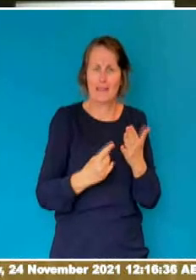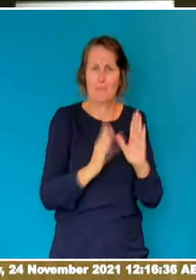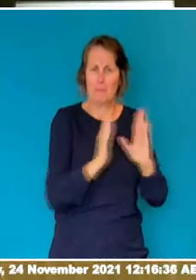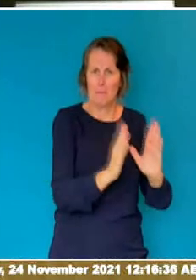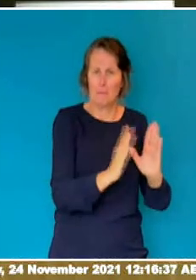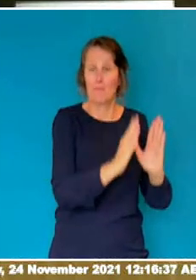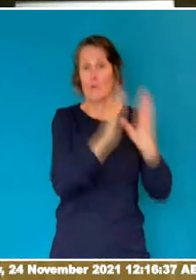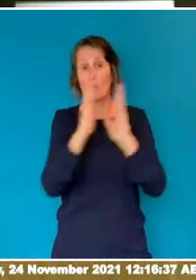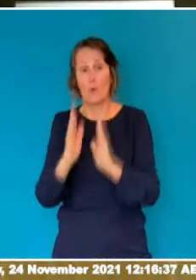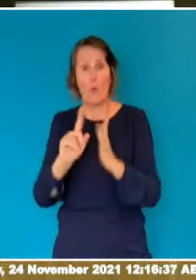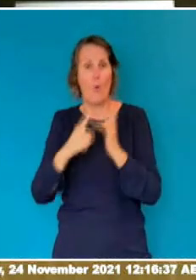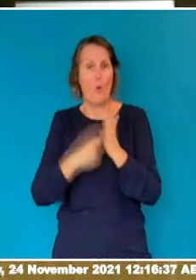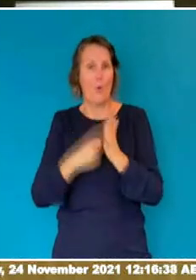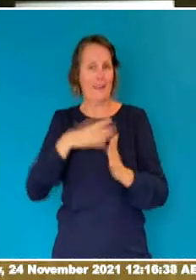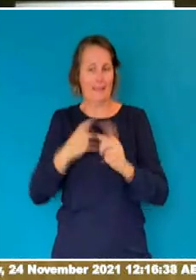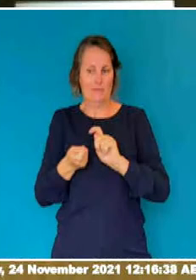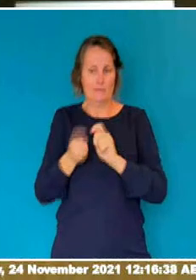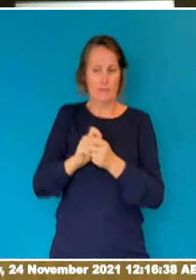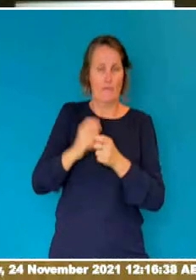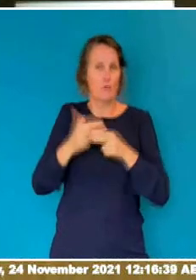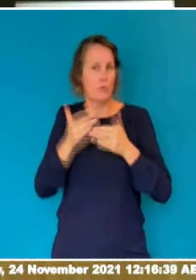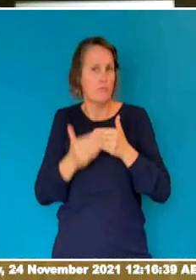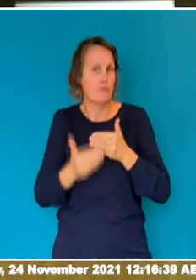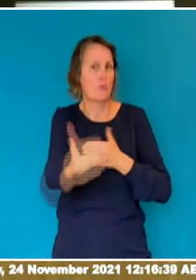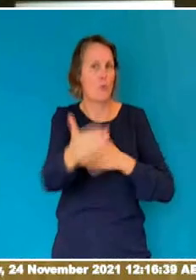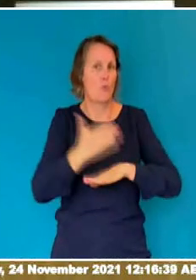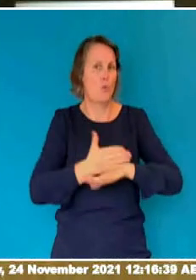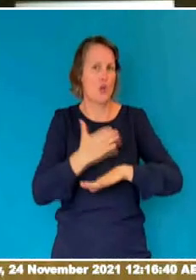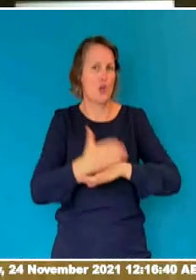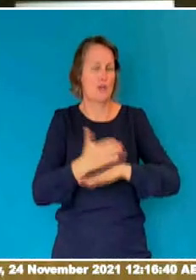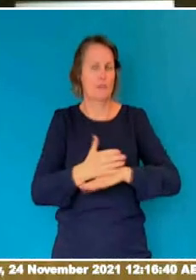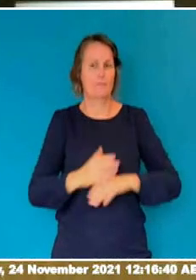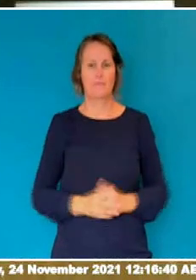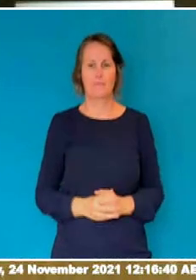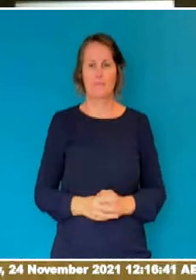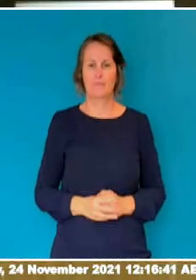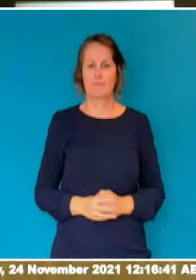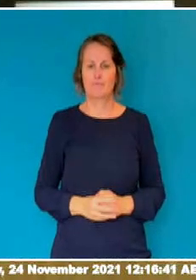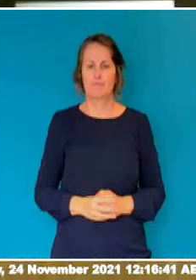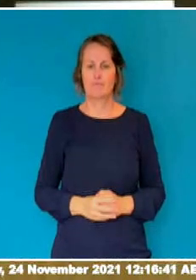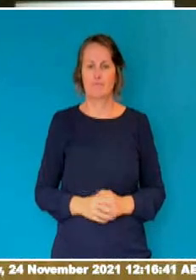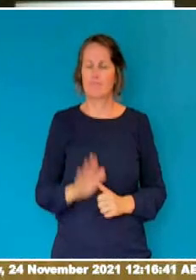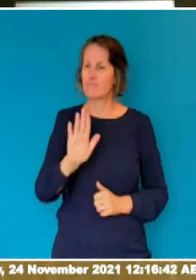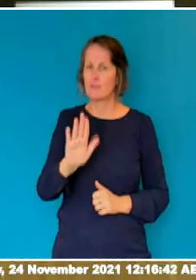I'm asking you to leave aside participation in the recruitment process.